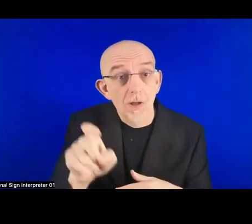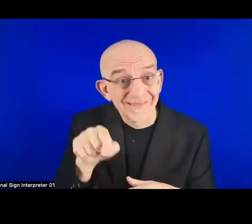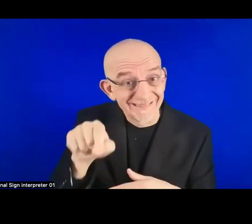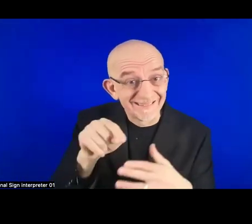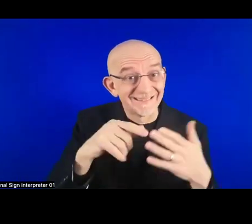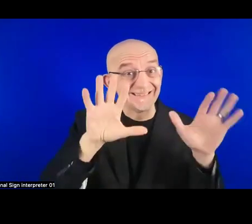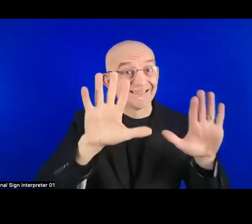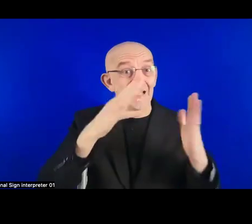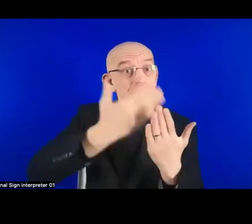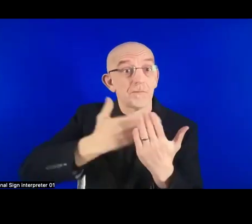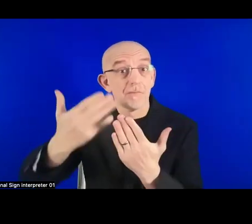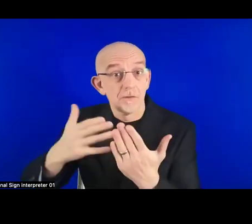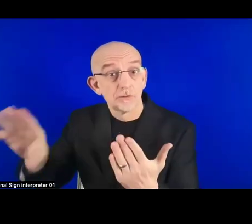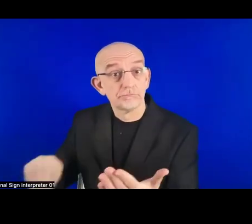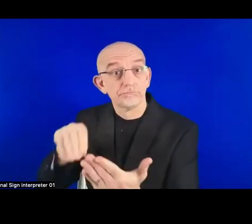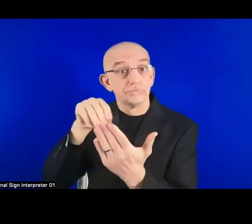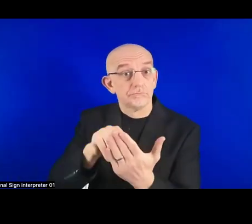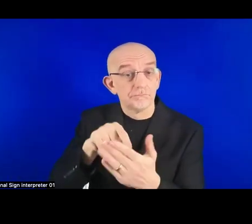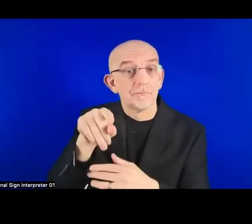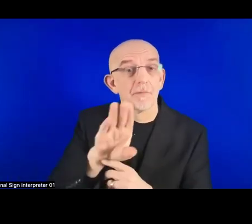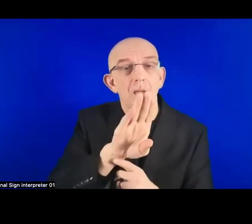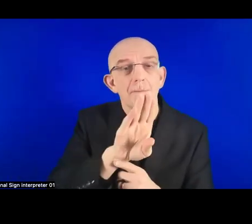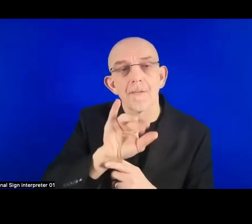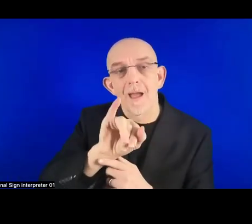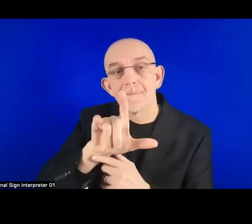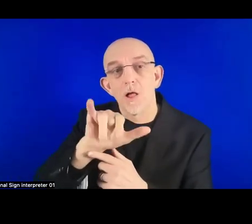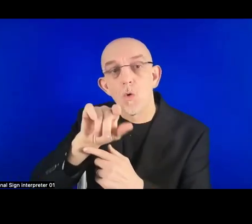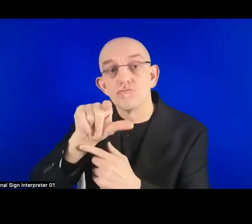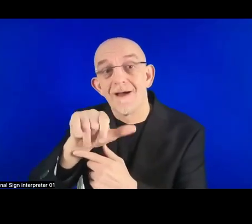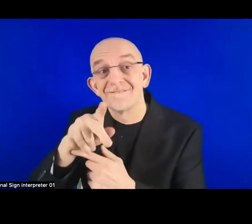because the main text of the proposal we require to be submitted in size 12. So yes,